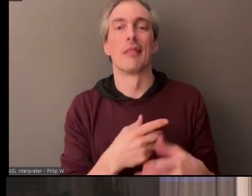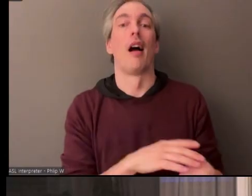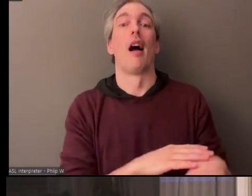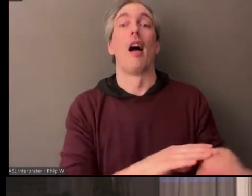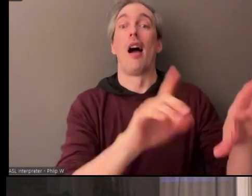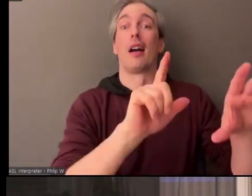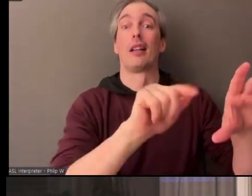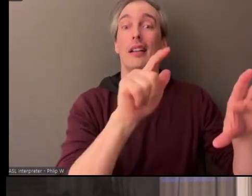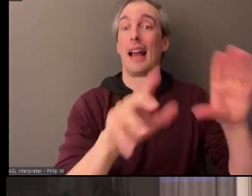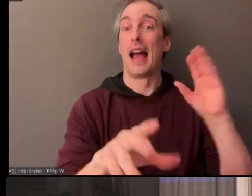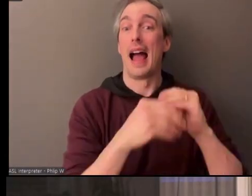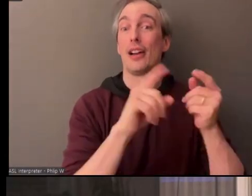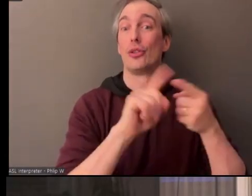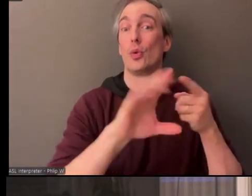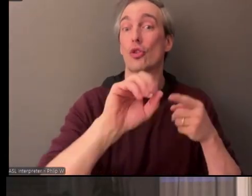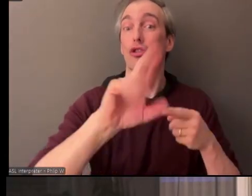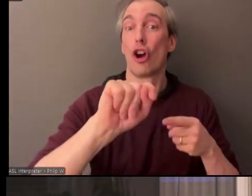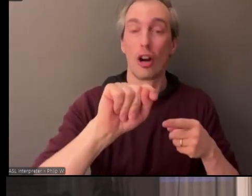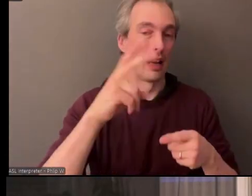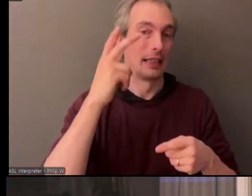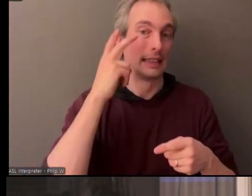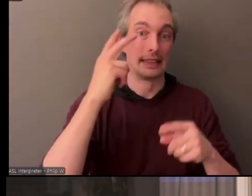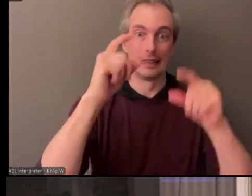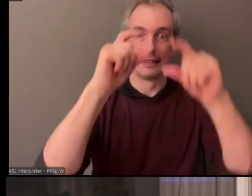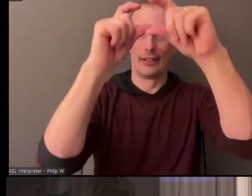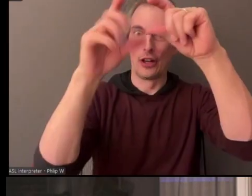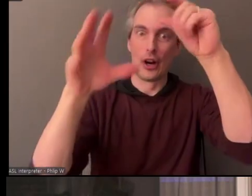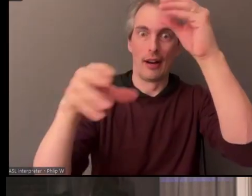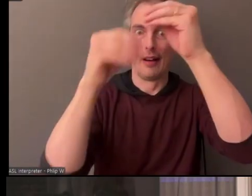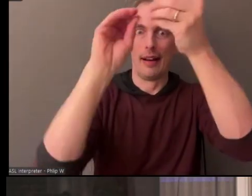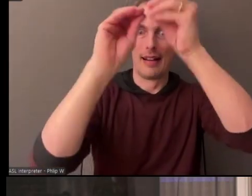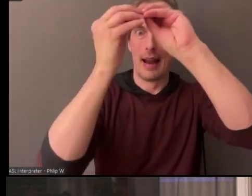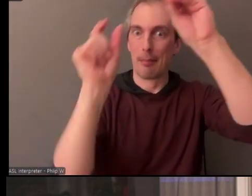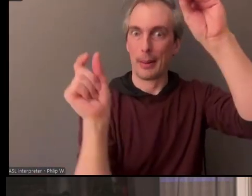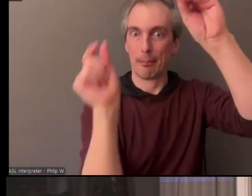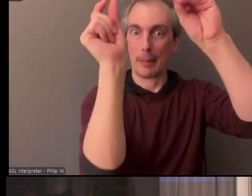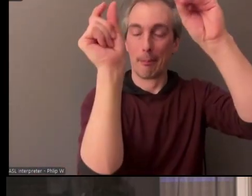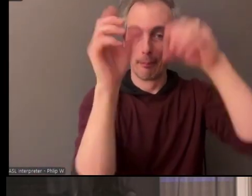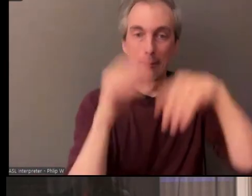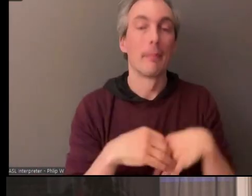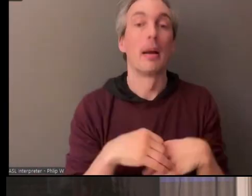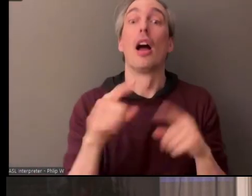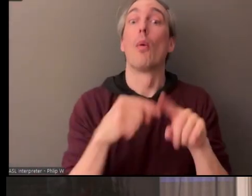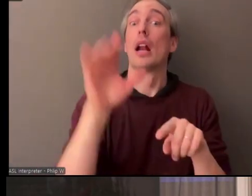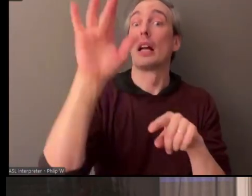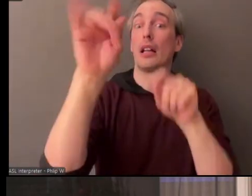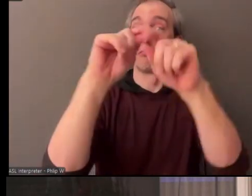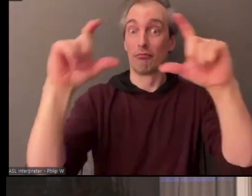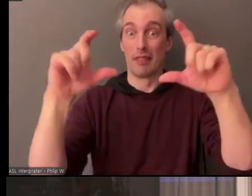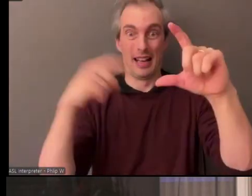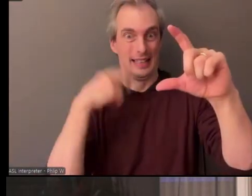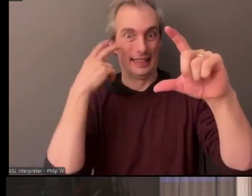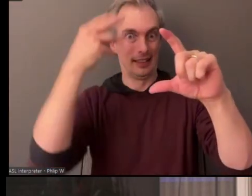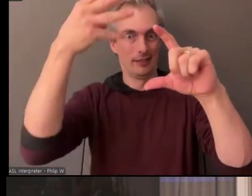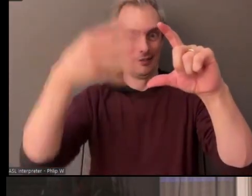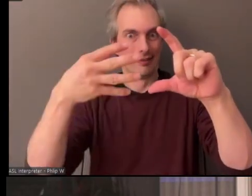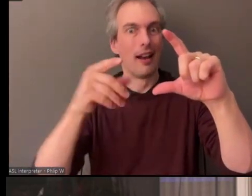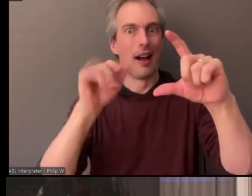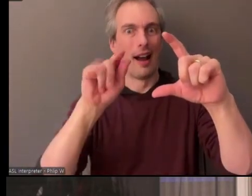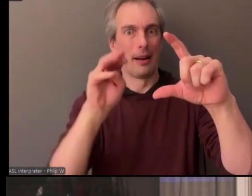And when I view my shopping cart, I see the item has been added to the cart. Okay. That's pretty good stuff for someone using a mouse.